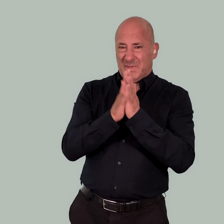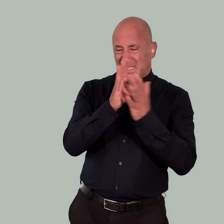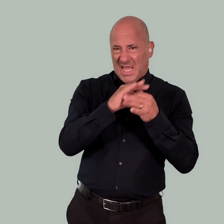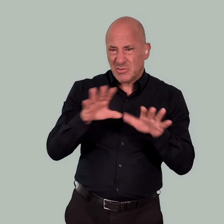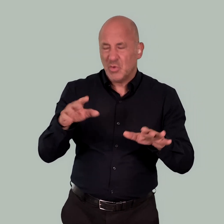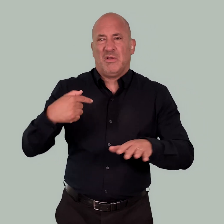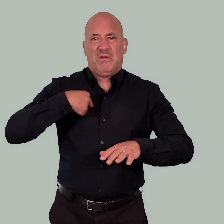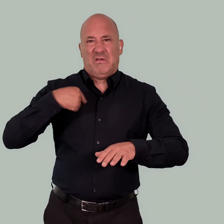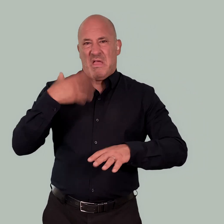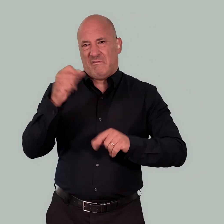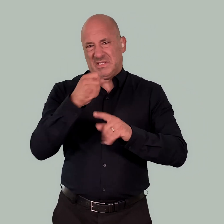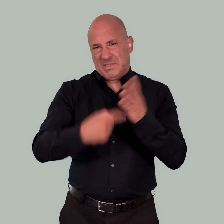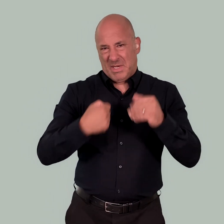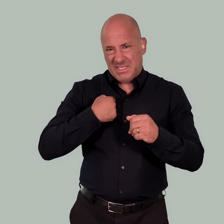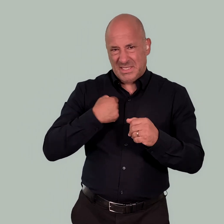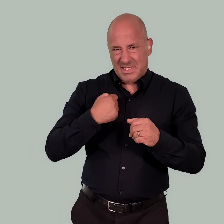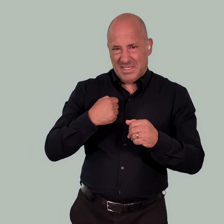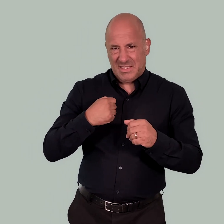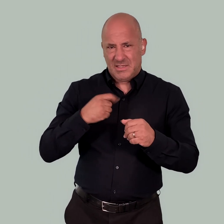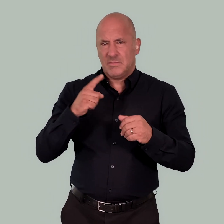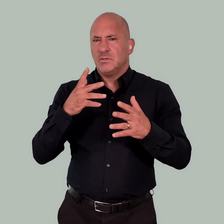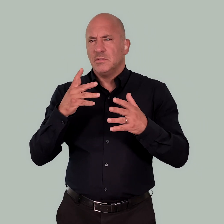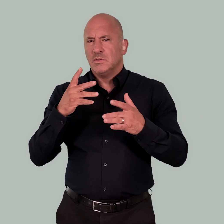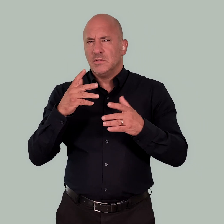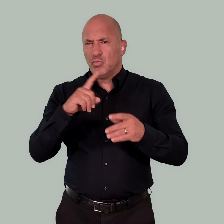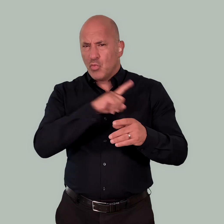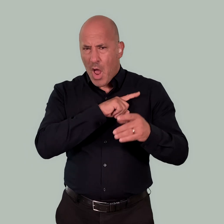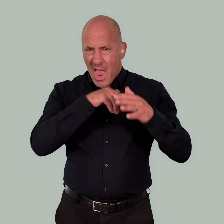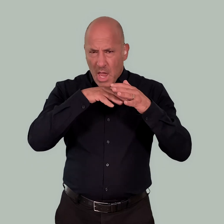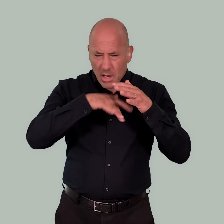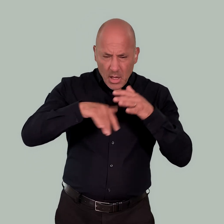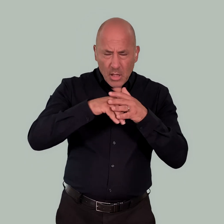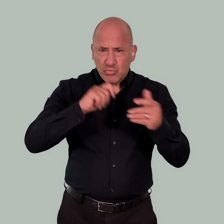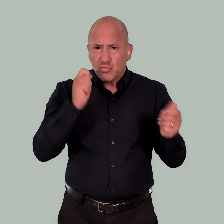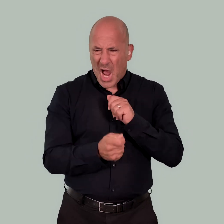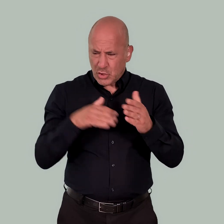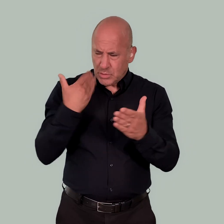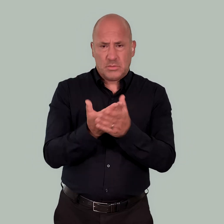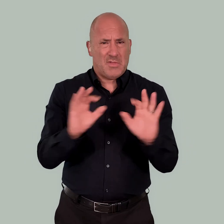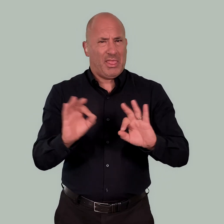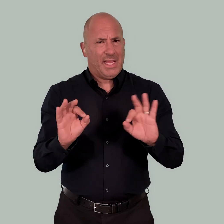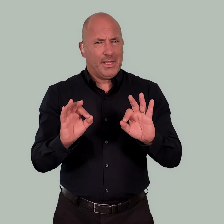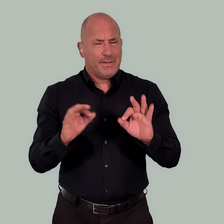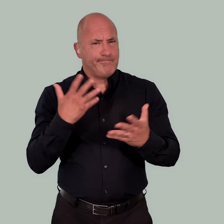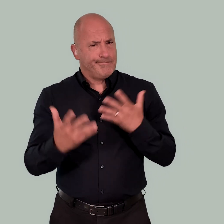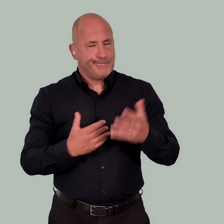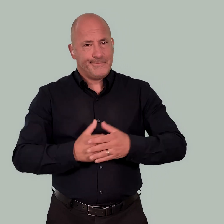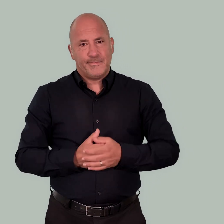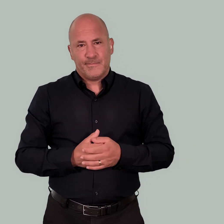could therefore lead to changes in self-reported prevalence with no accompanying change in the underlying rate of conditions.”